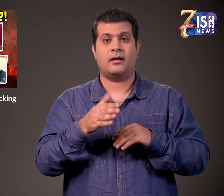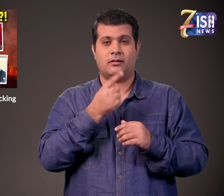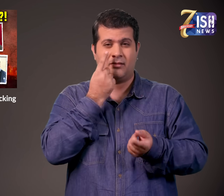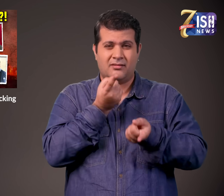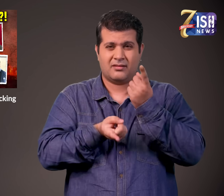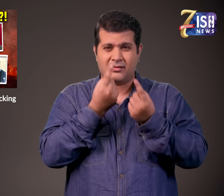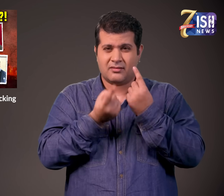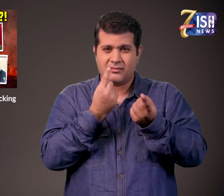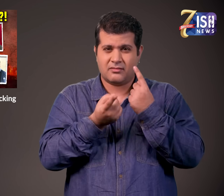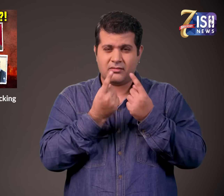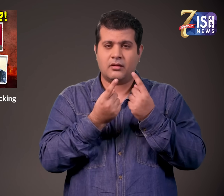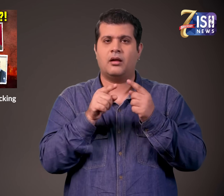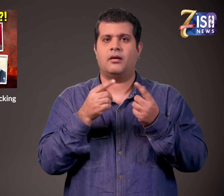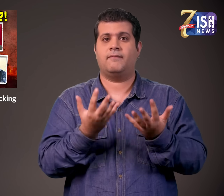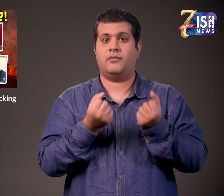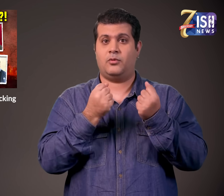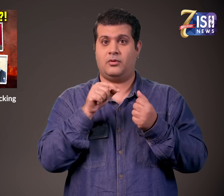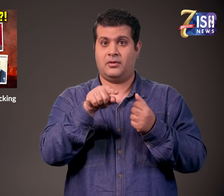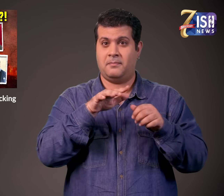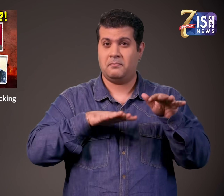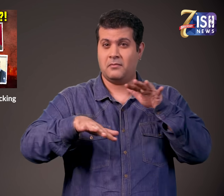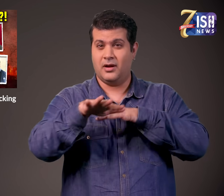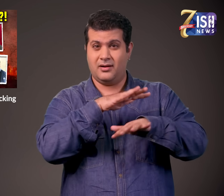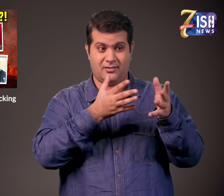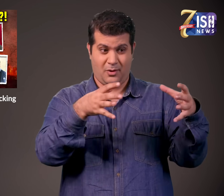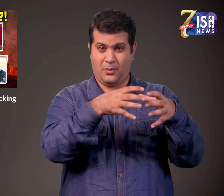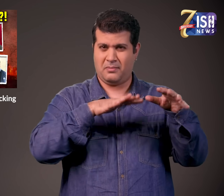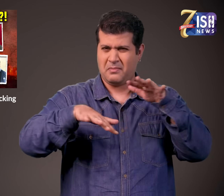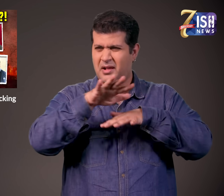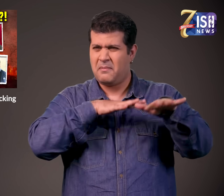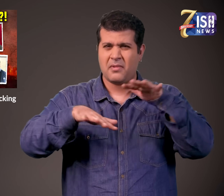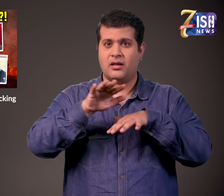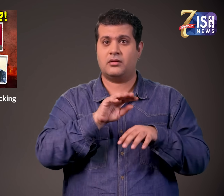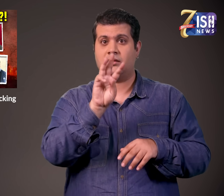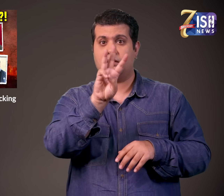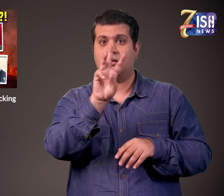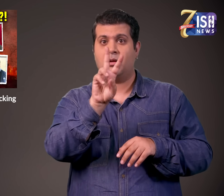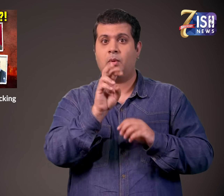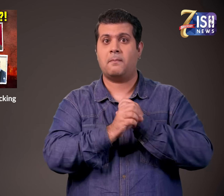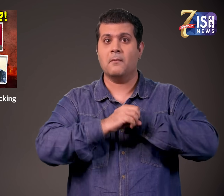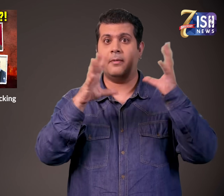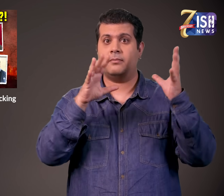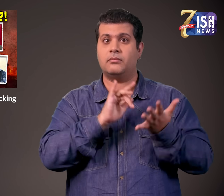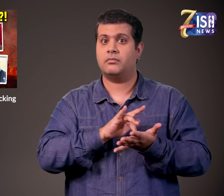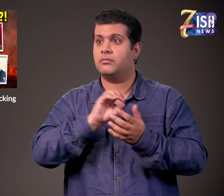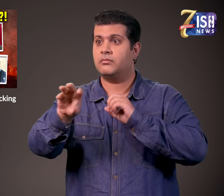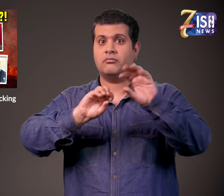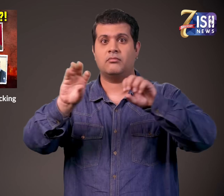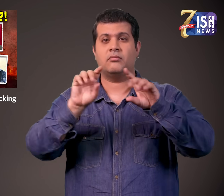The investigation has revealed that they had planned 32 bombs blasts